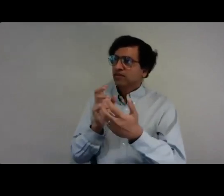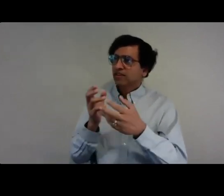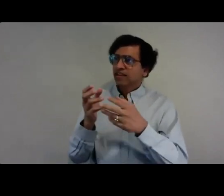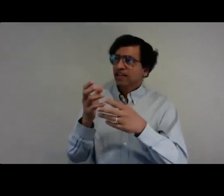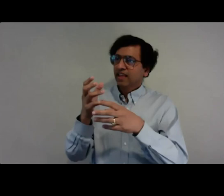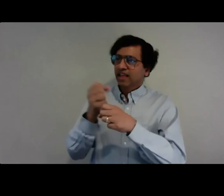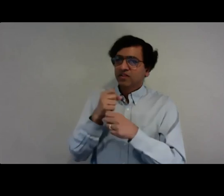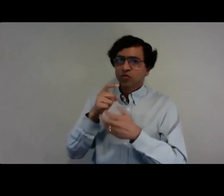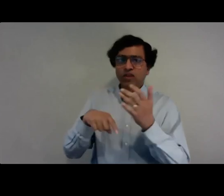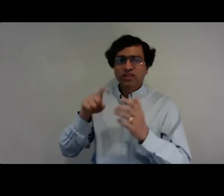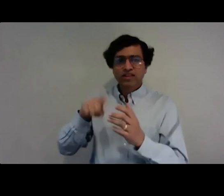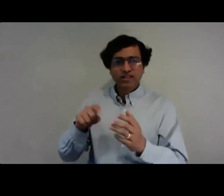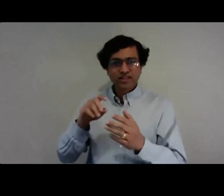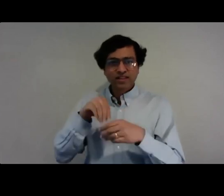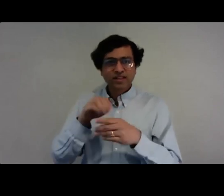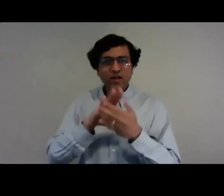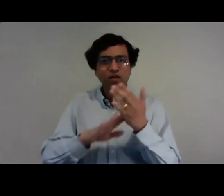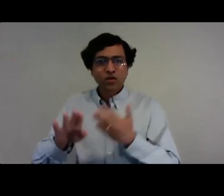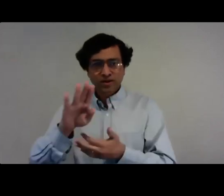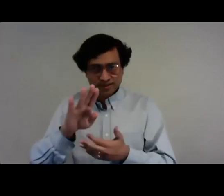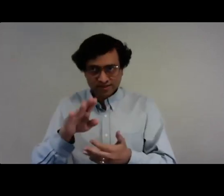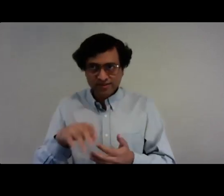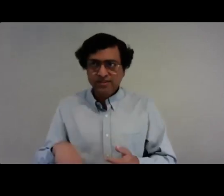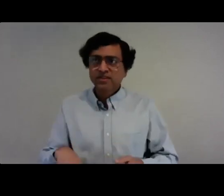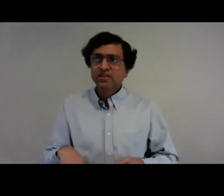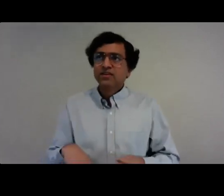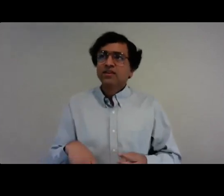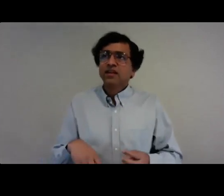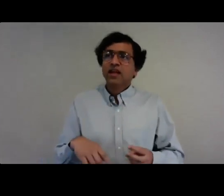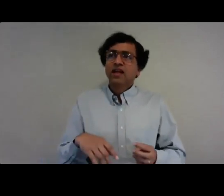have never learned how to request services or how to articulate them.